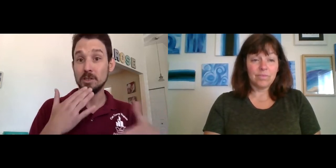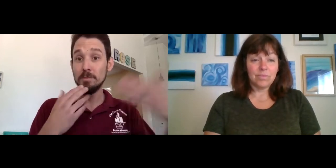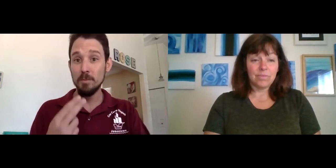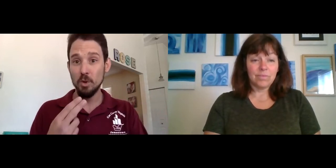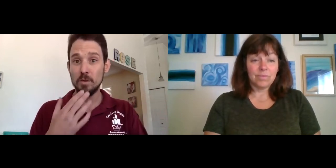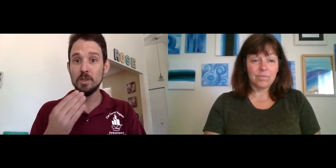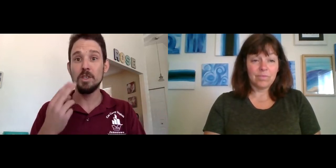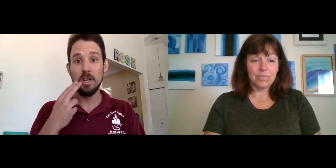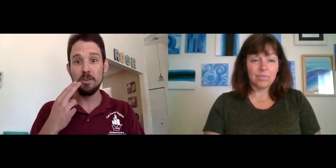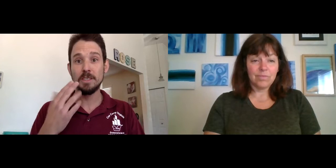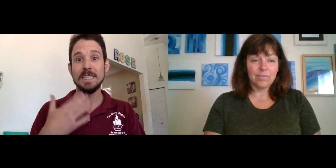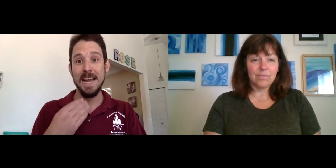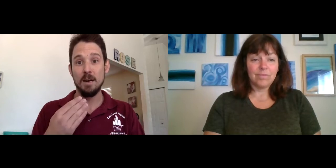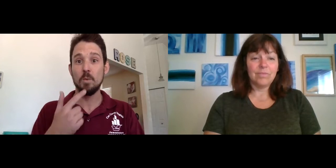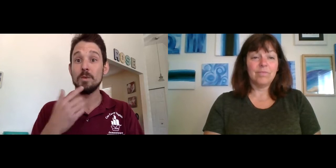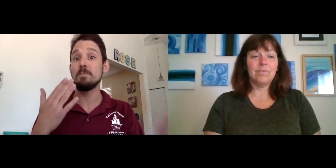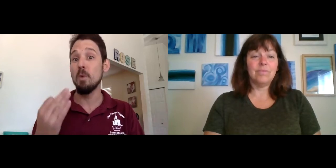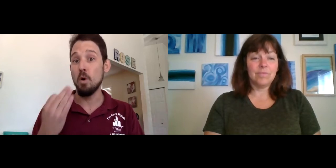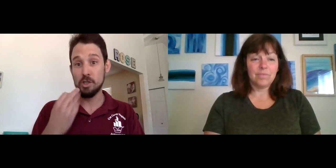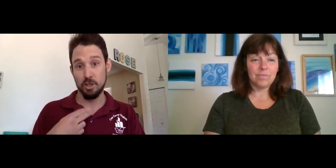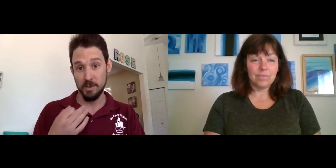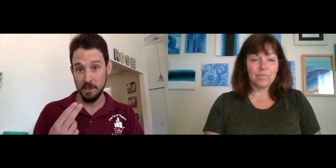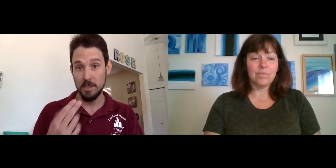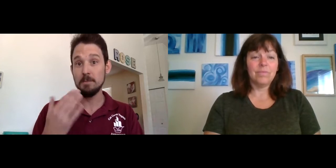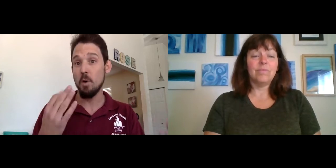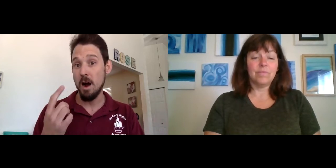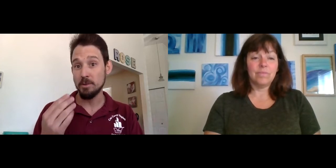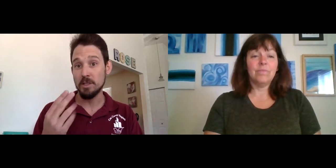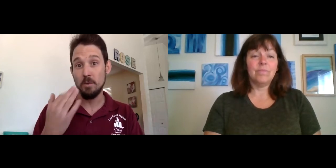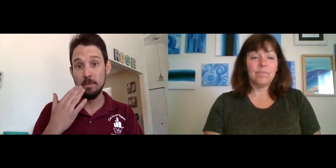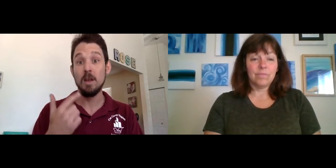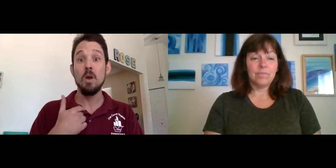move to another town with more services and more options for me with